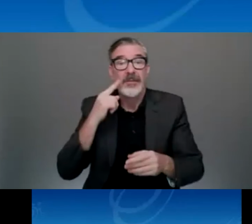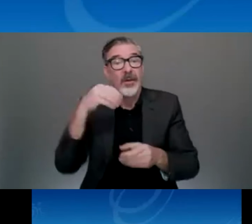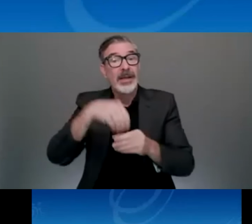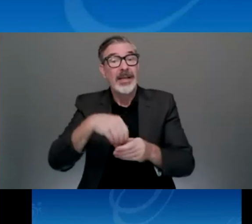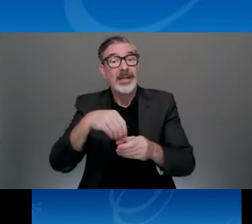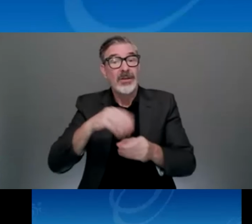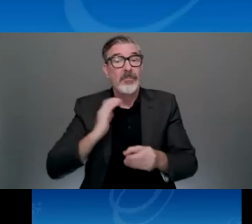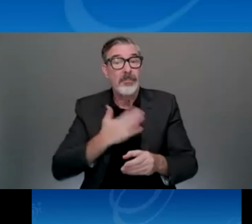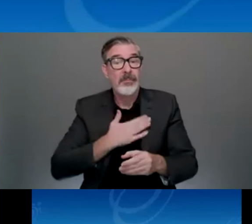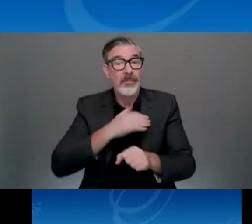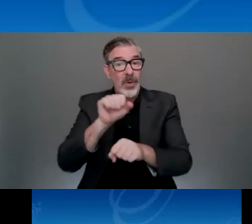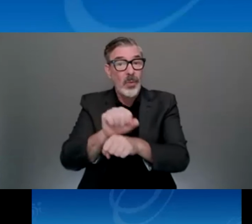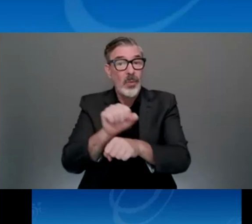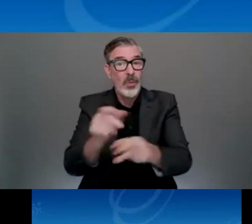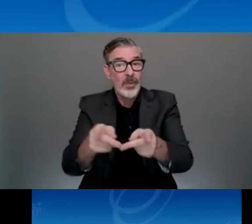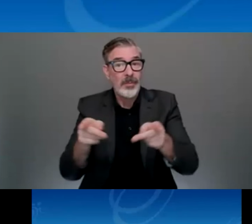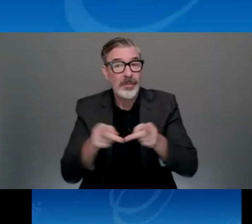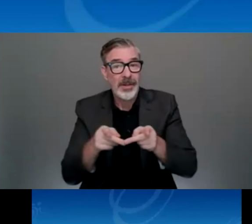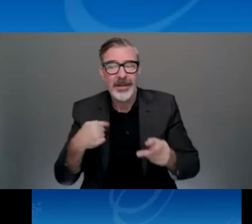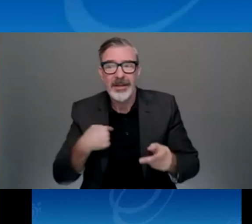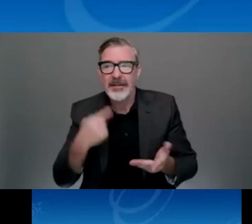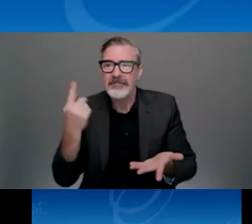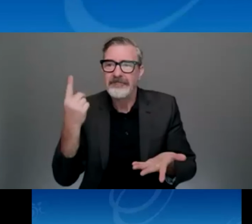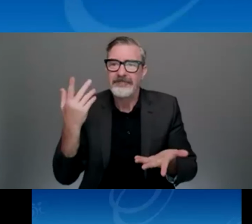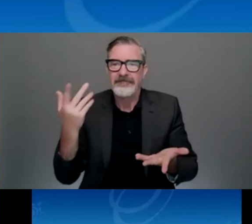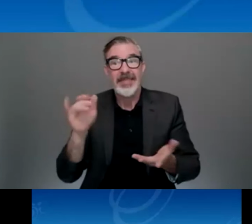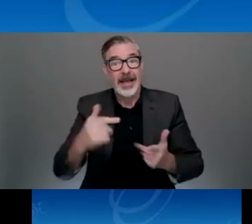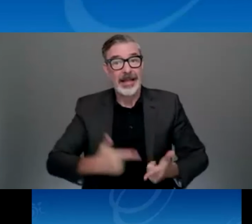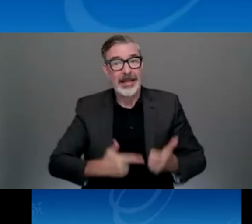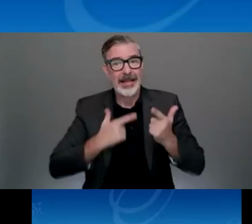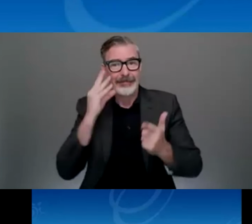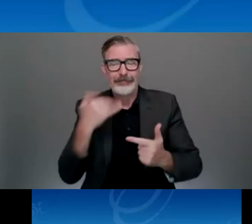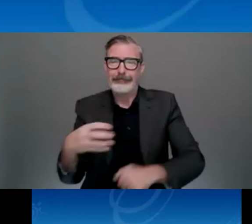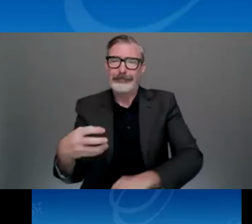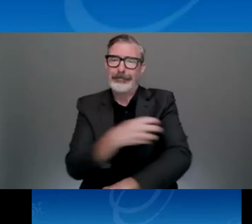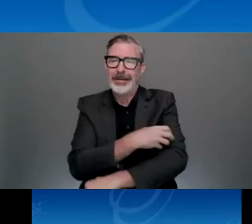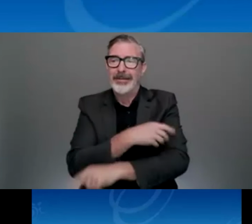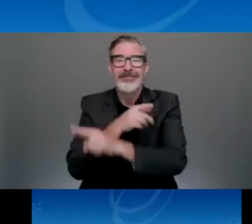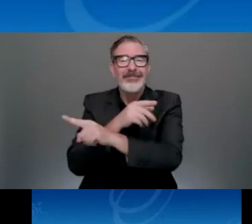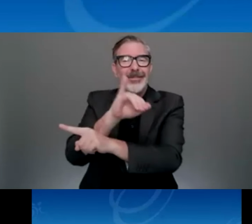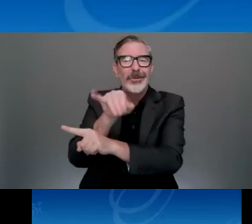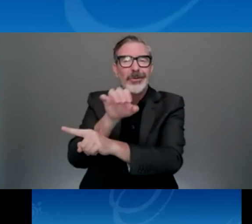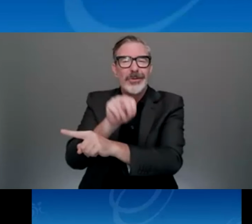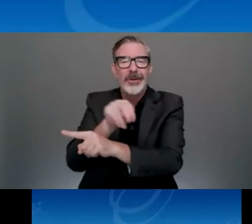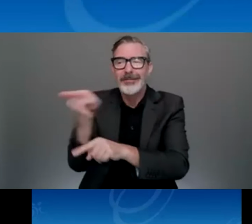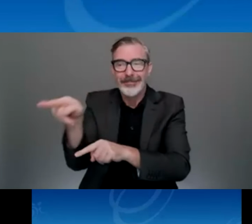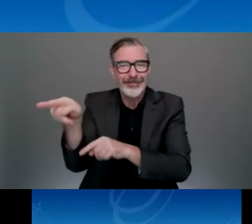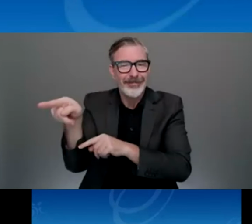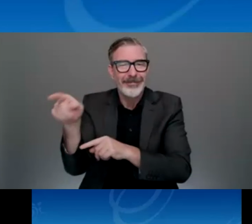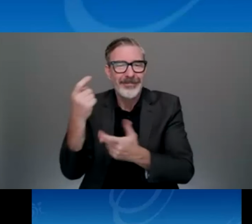I think a lot about the power of lived experience and exactly what Jon, my colleague on the on the panel, panel today mentioned,